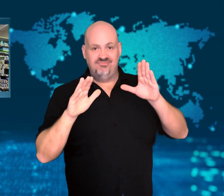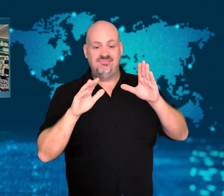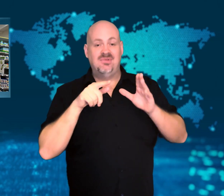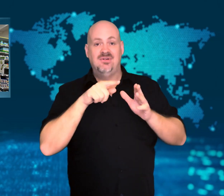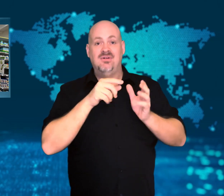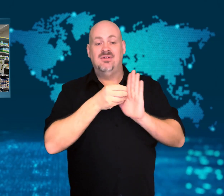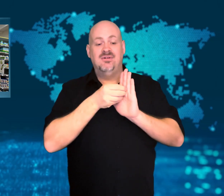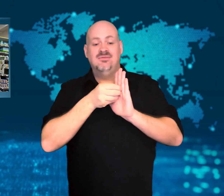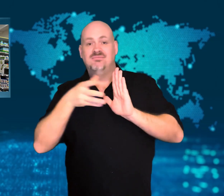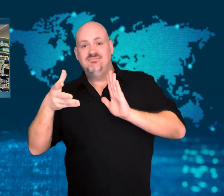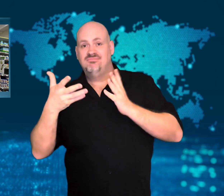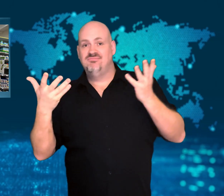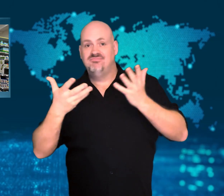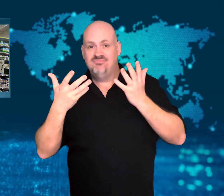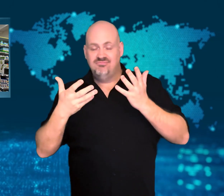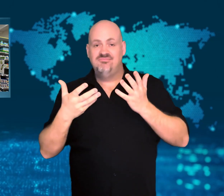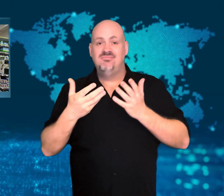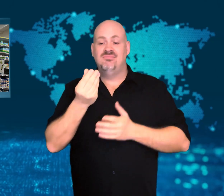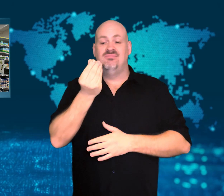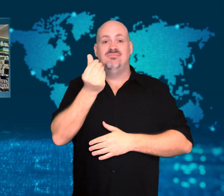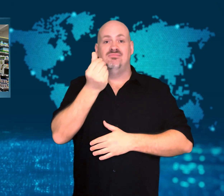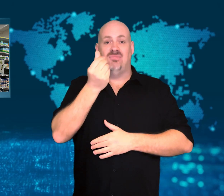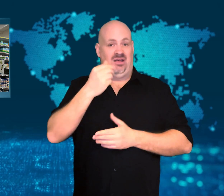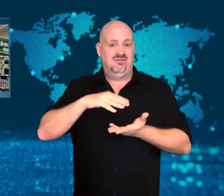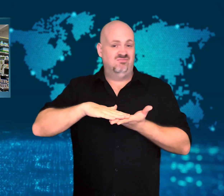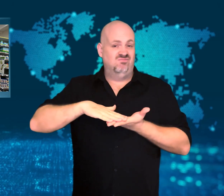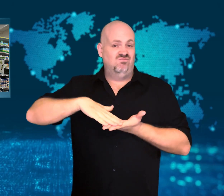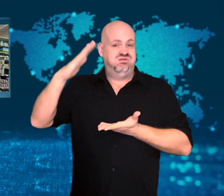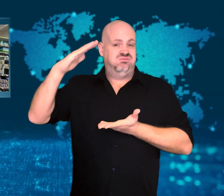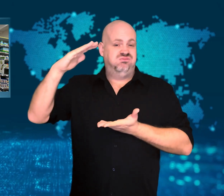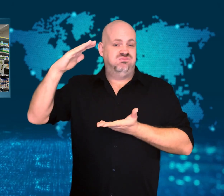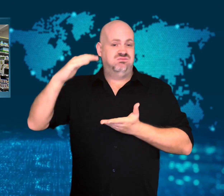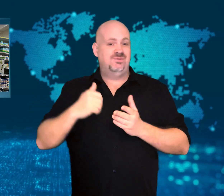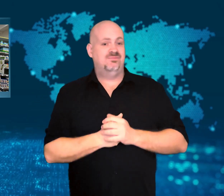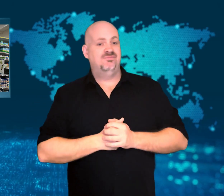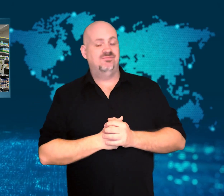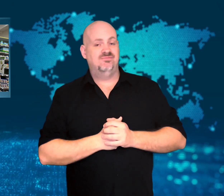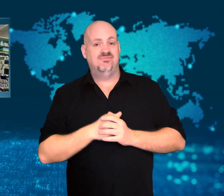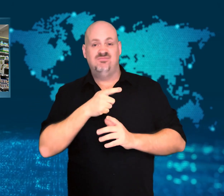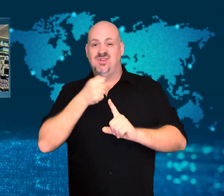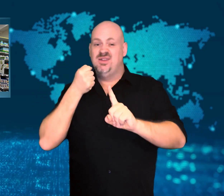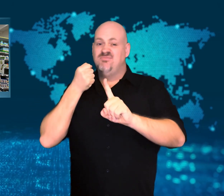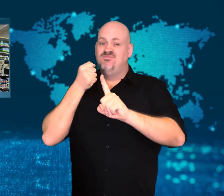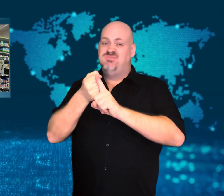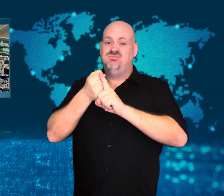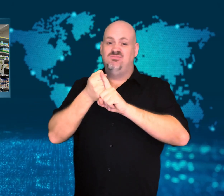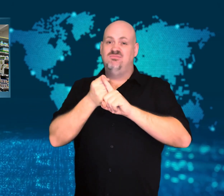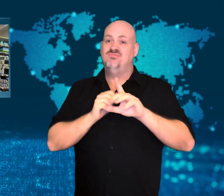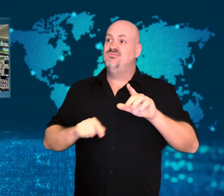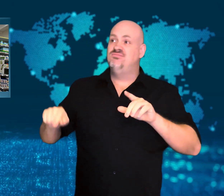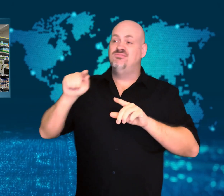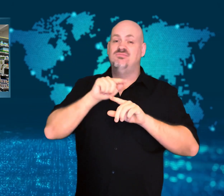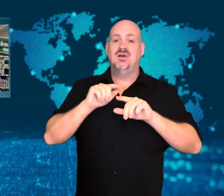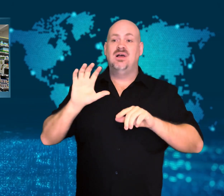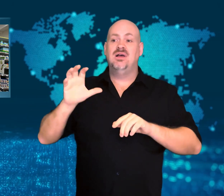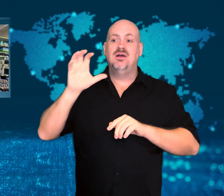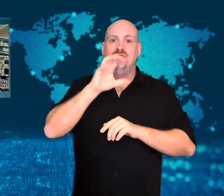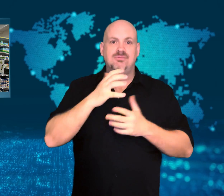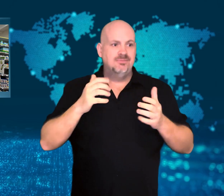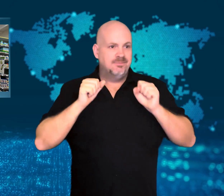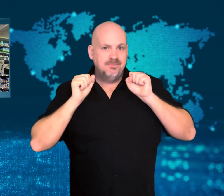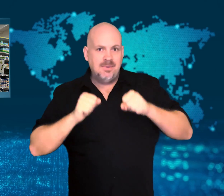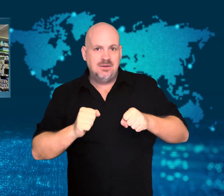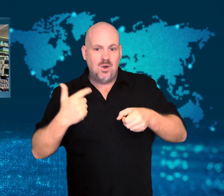This has had an impact on many countries that